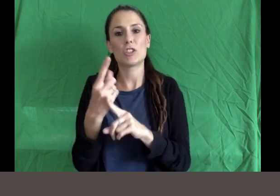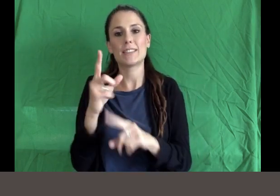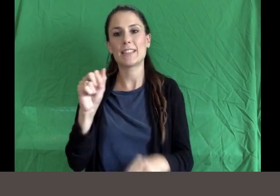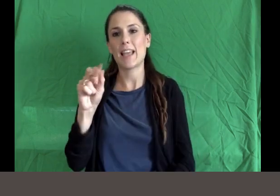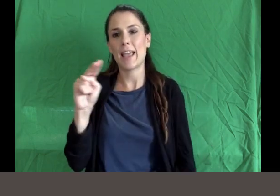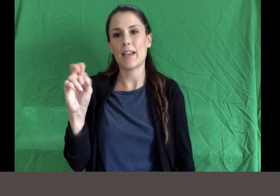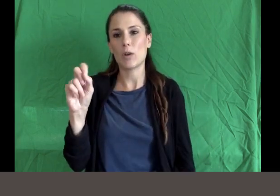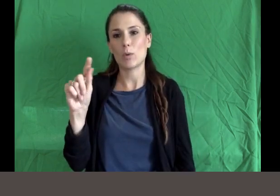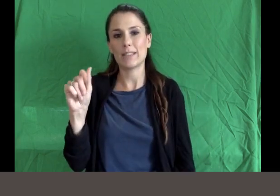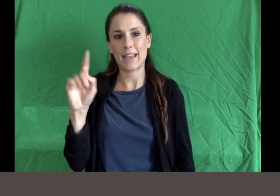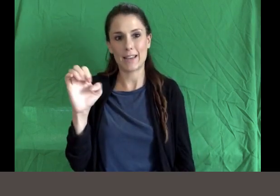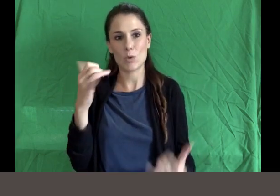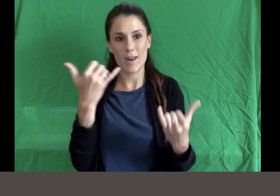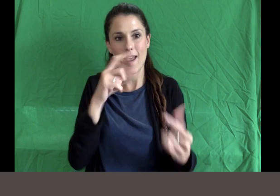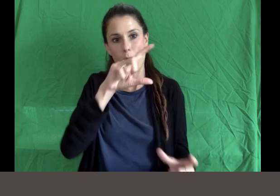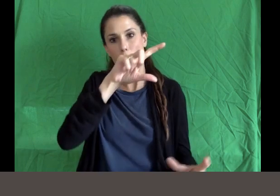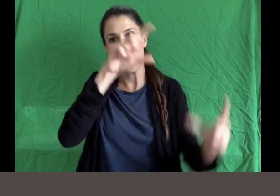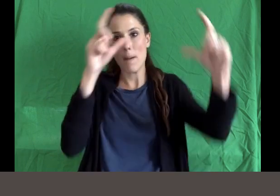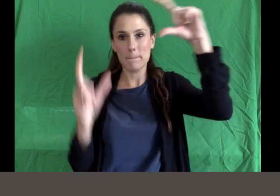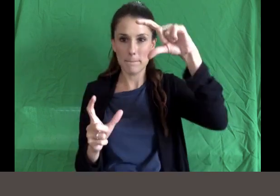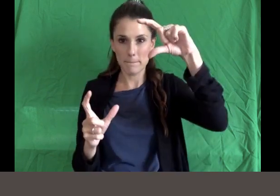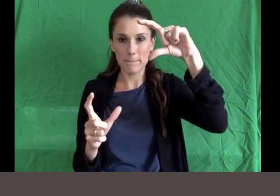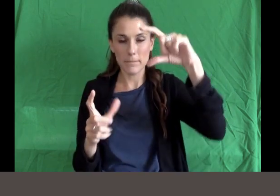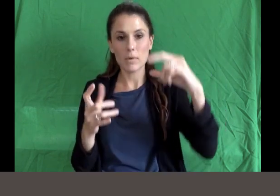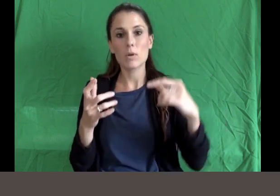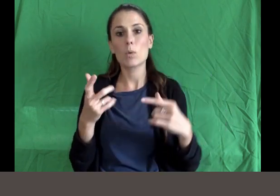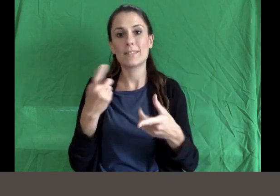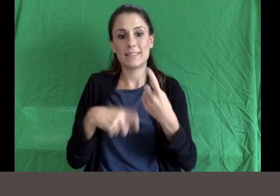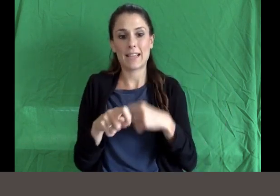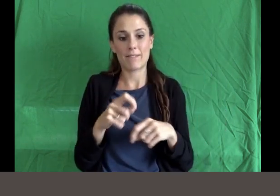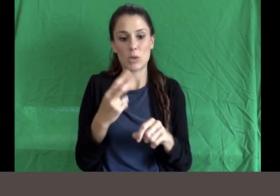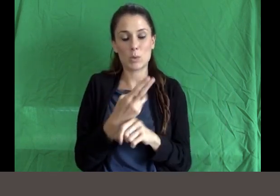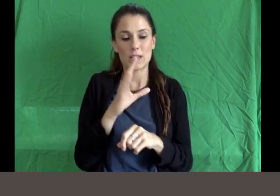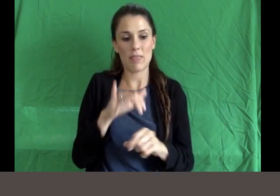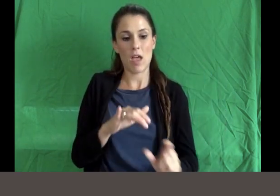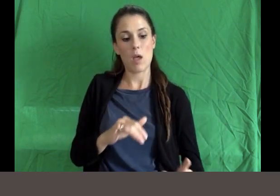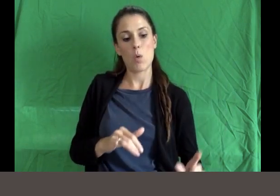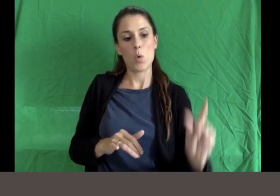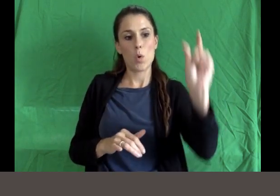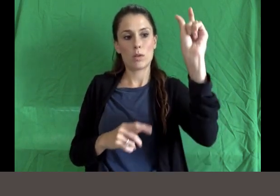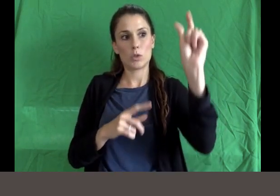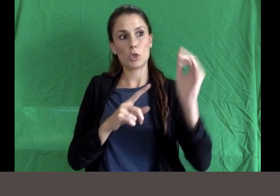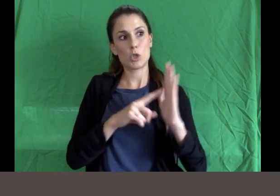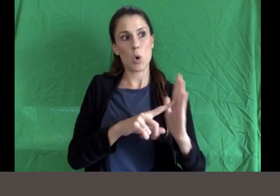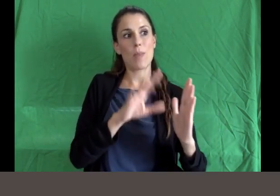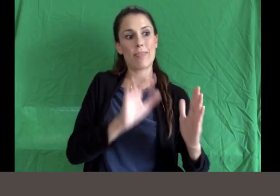inline or label that data directly and matplotlib gives us the flexibility i want to label it to